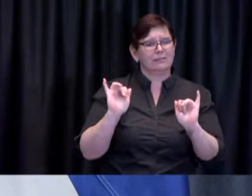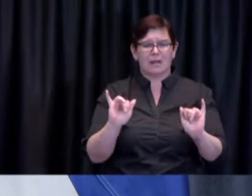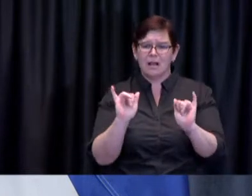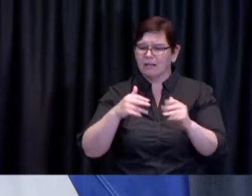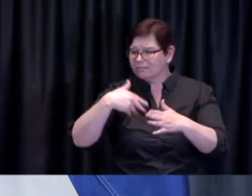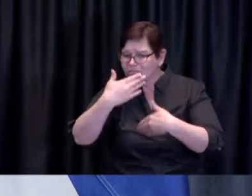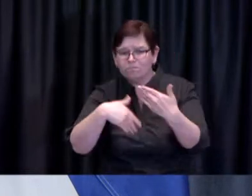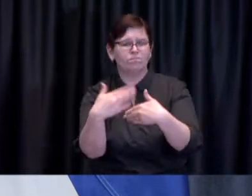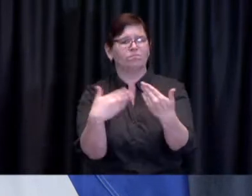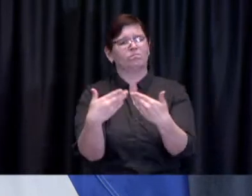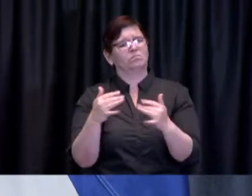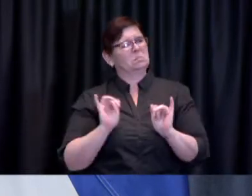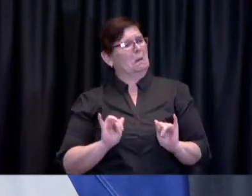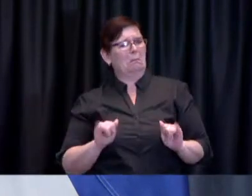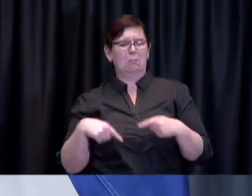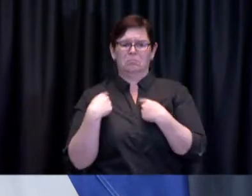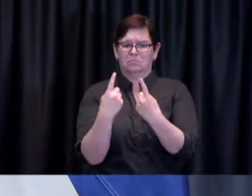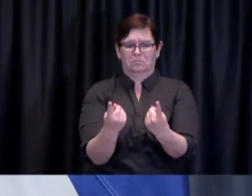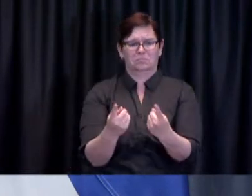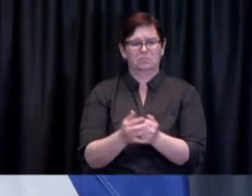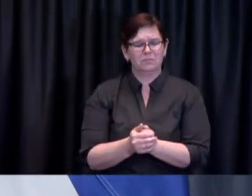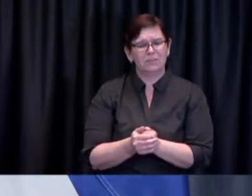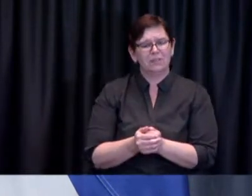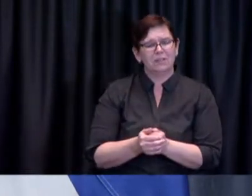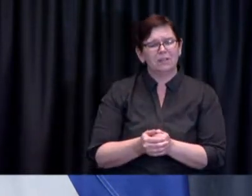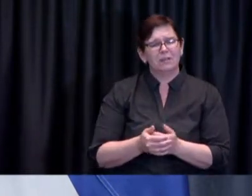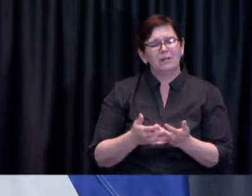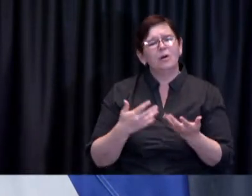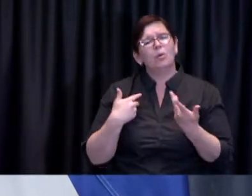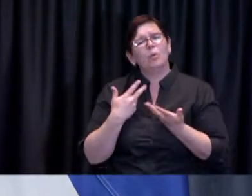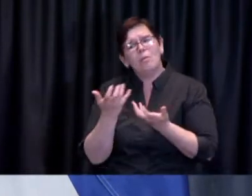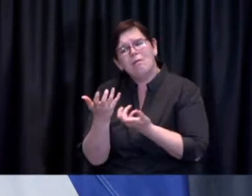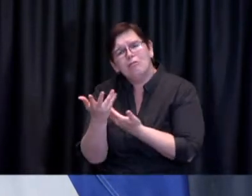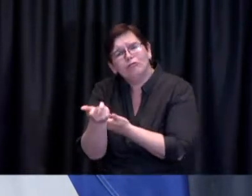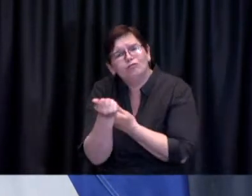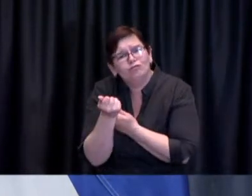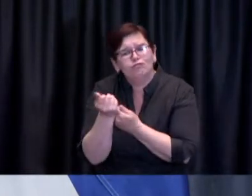to persuade people that they should come in but the notion that we're going to leave encampments